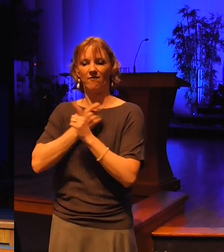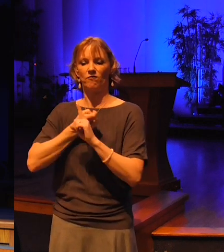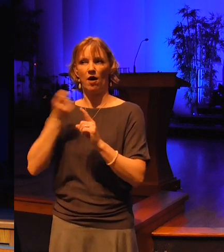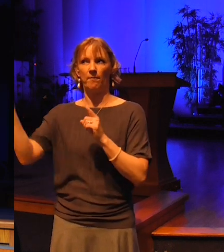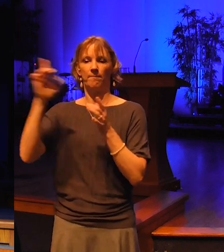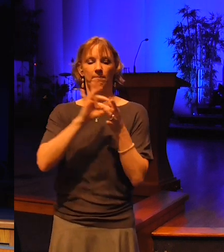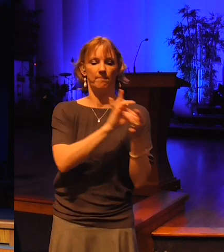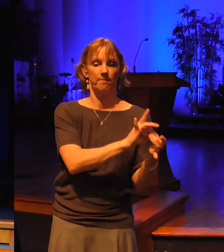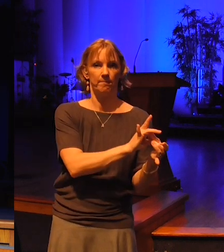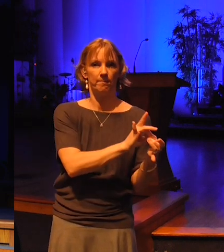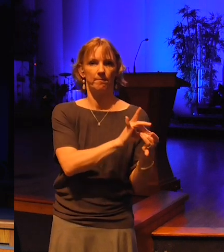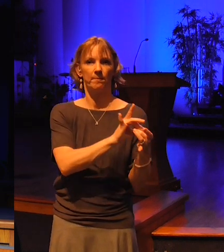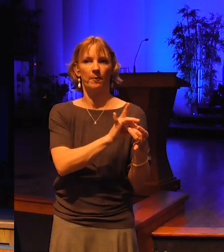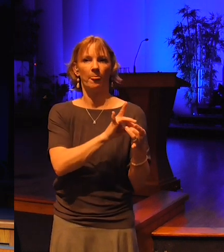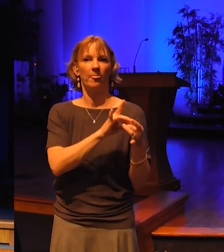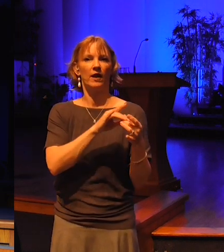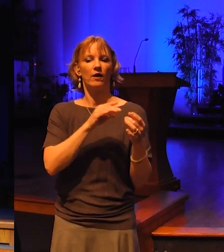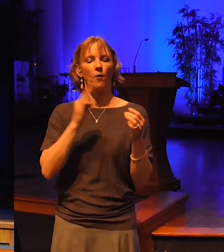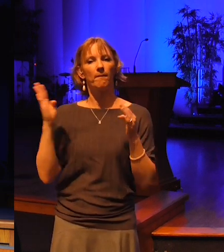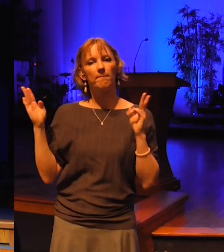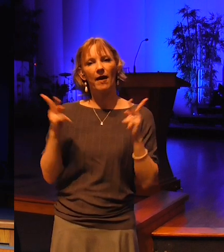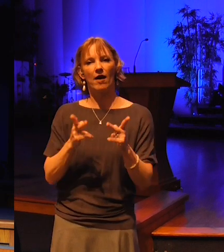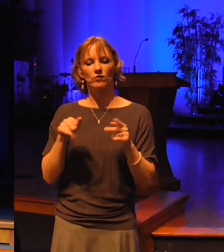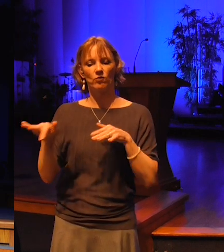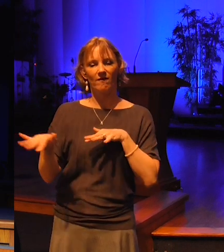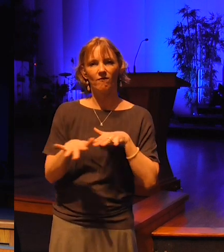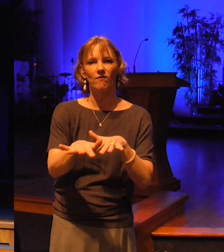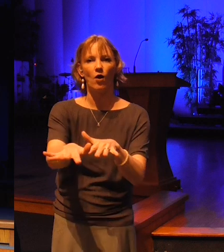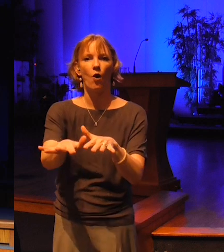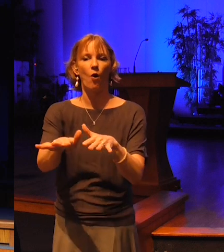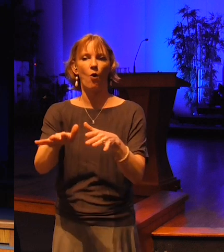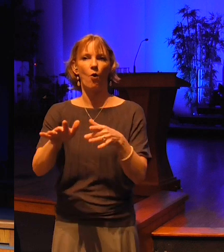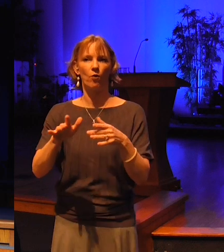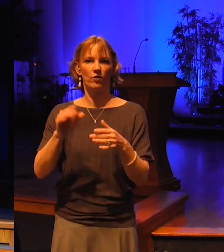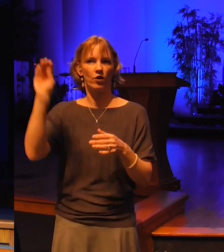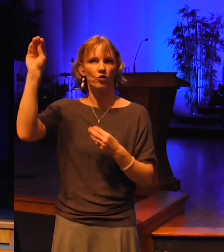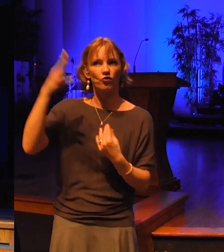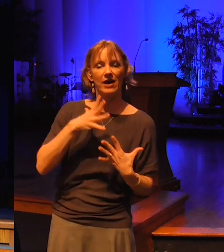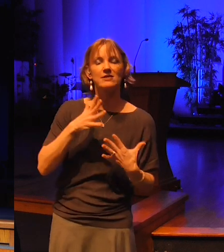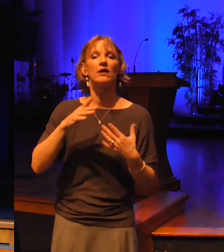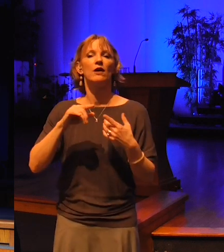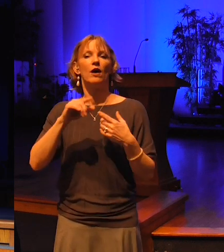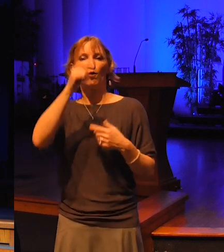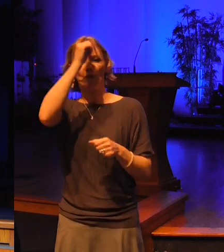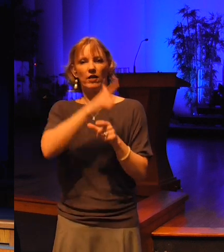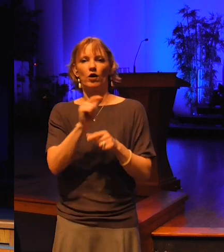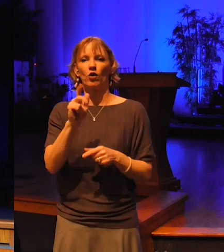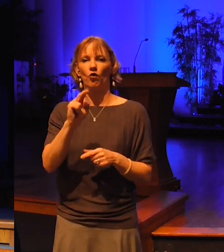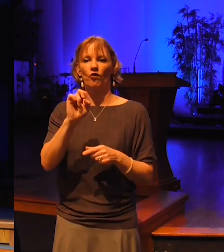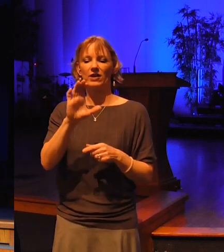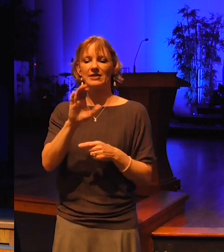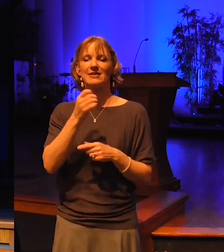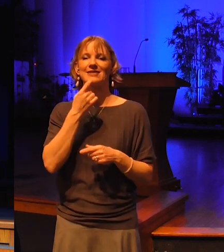that spirit and that grace brother Lawrence said that life should be a non-stop conversation with